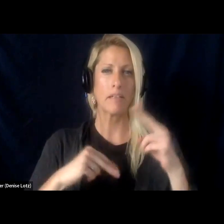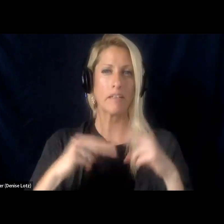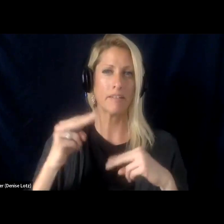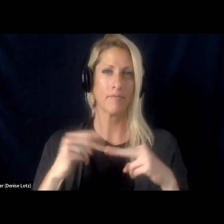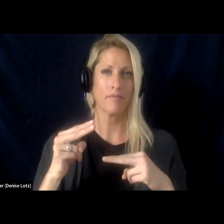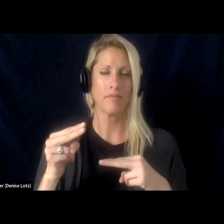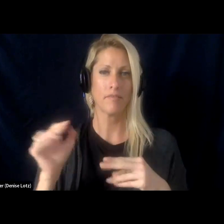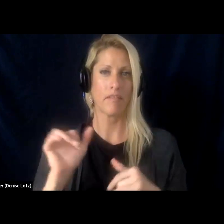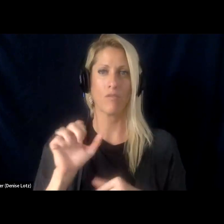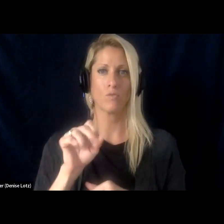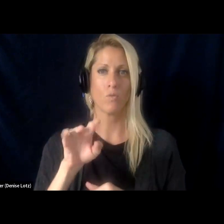said, included to Sonia. They are doing a lot of great work in LA I. I can't even imagine